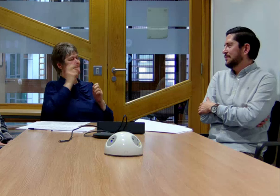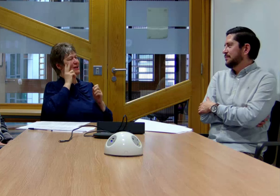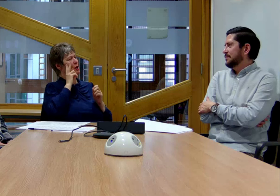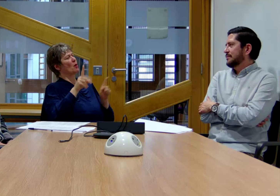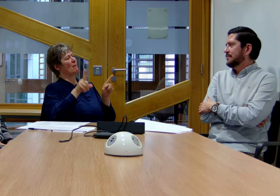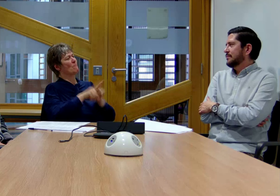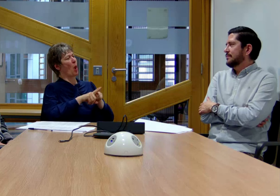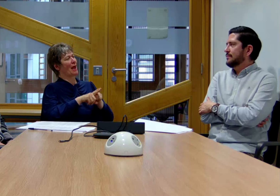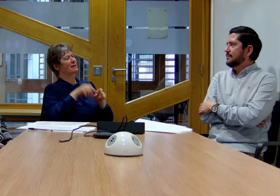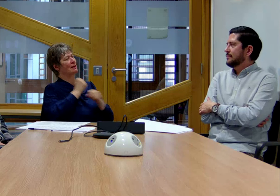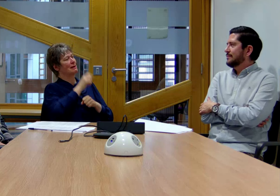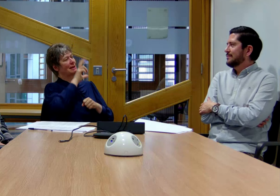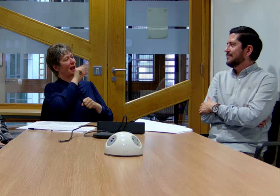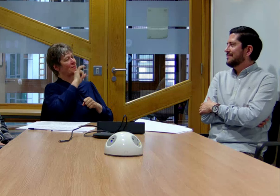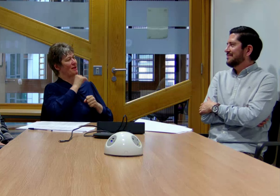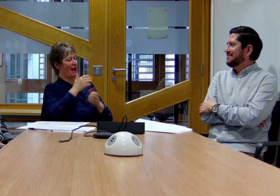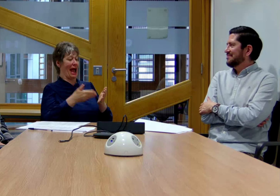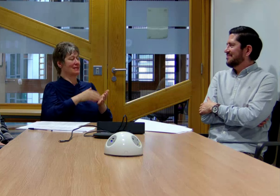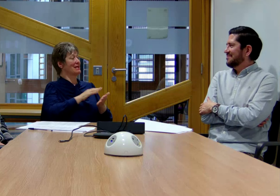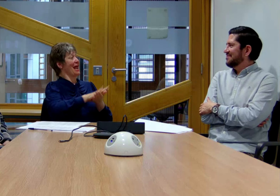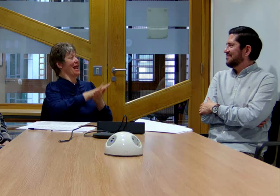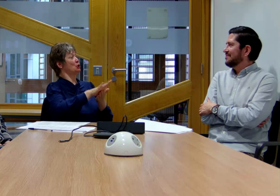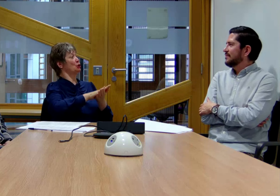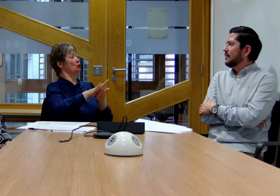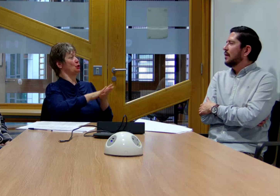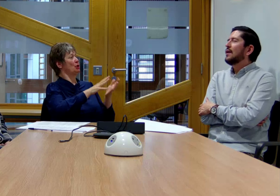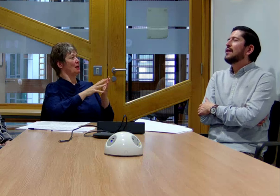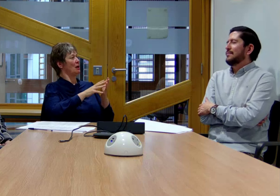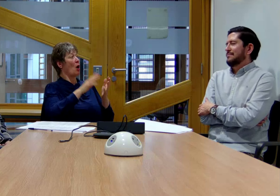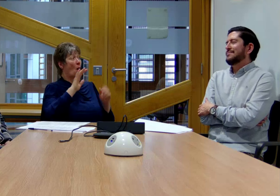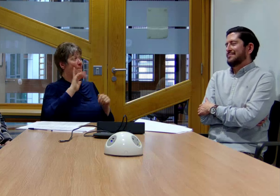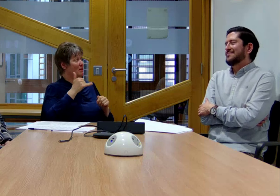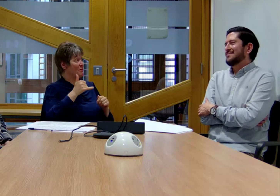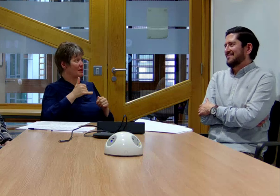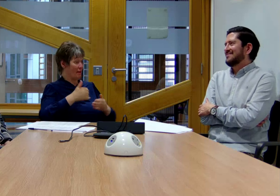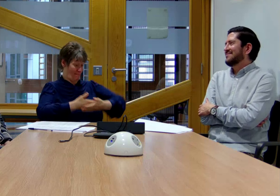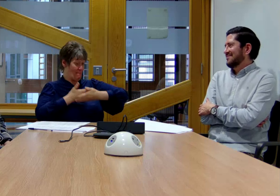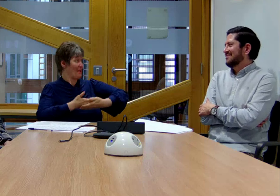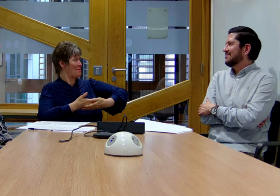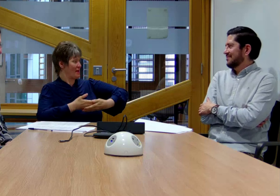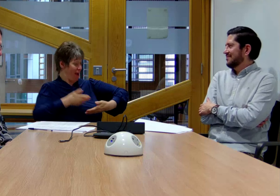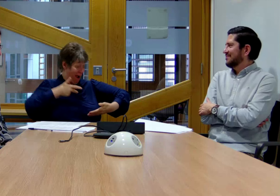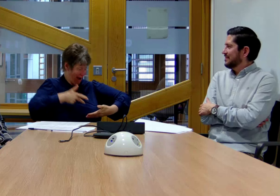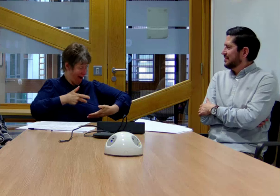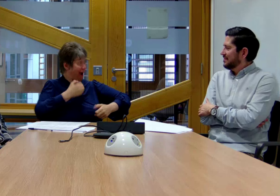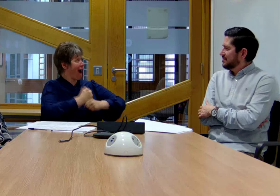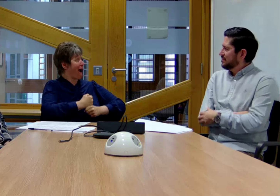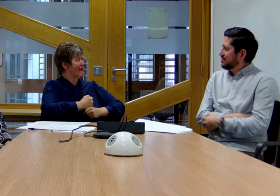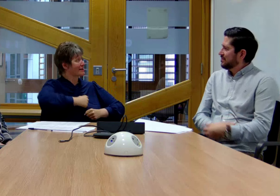that really annoys people. Also people who choose Gaelic names for their children that can't spell them properly.